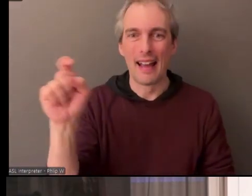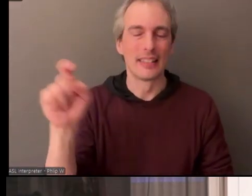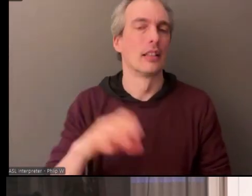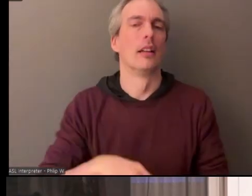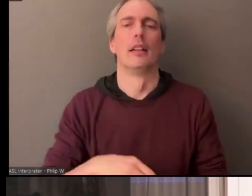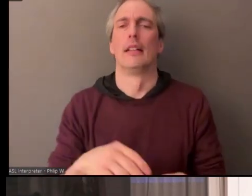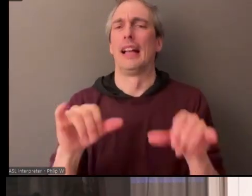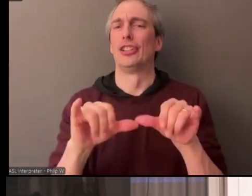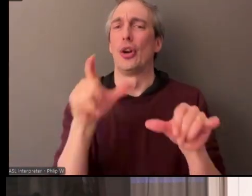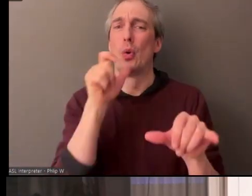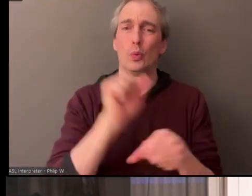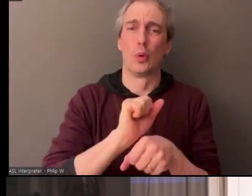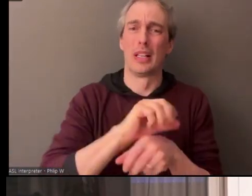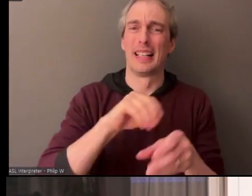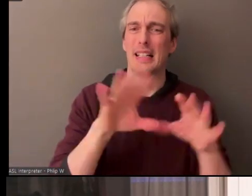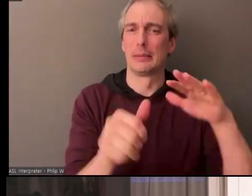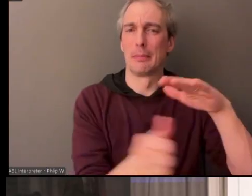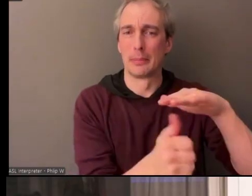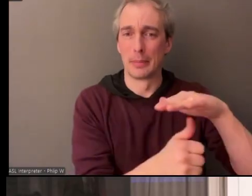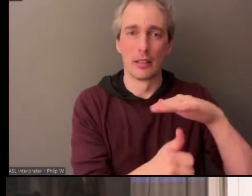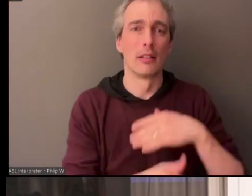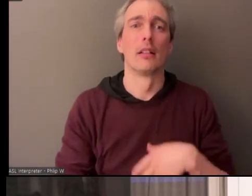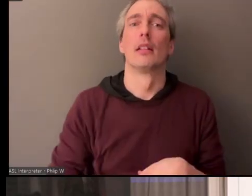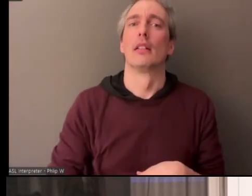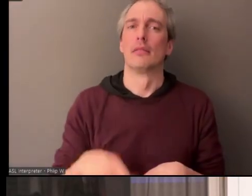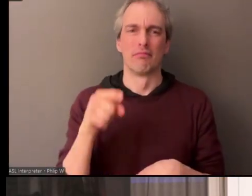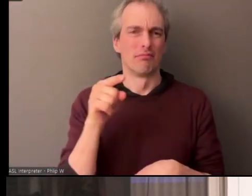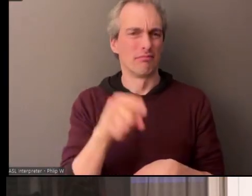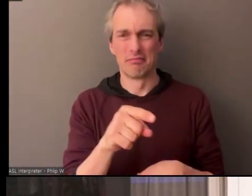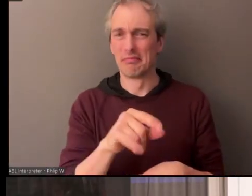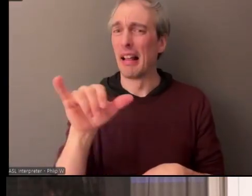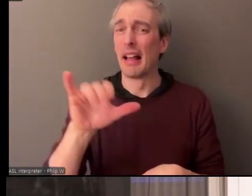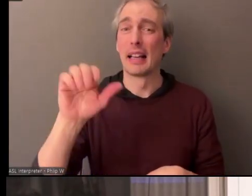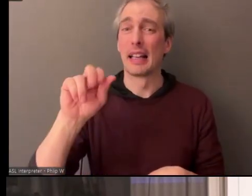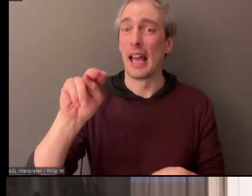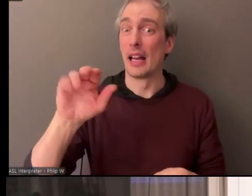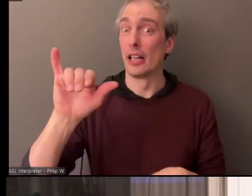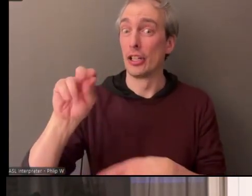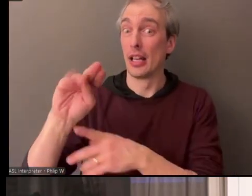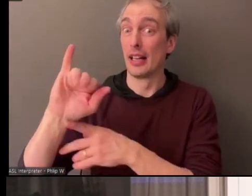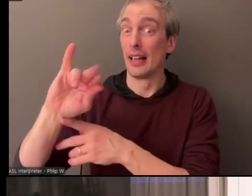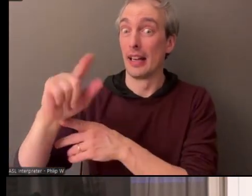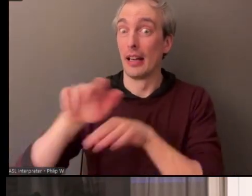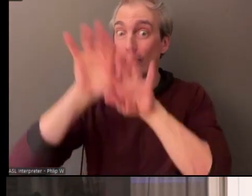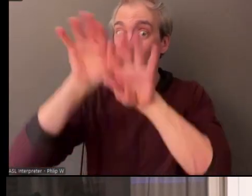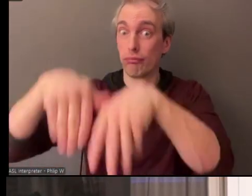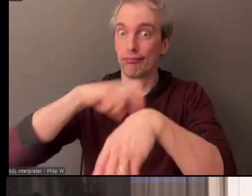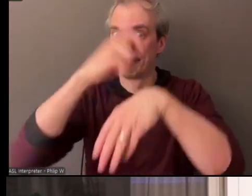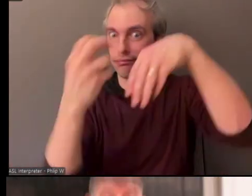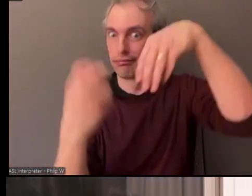Everyone has a specialized role, and not everyone is responsible for everything. That is why they were given a job.